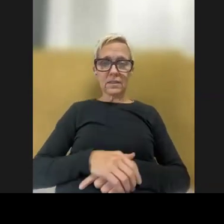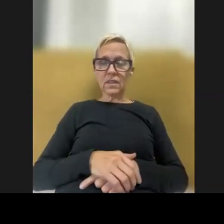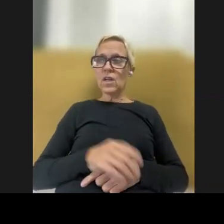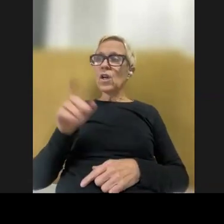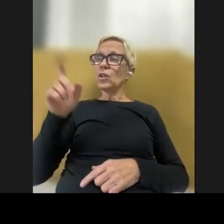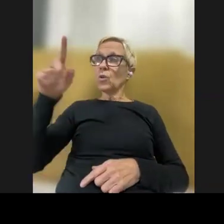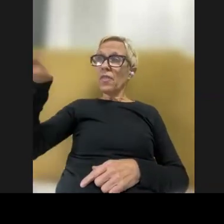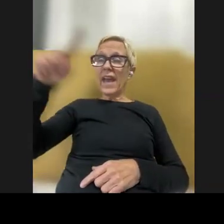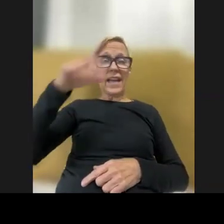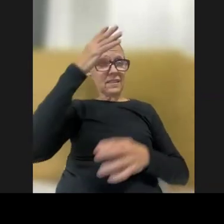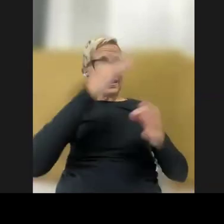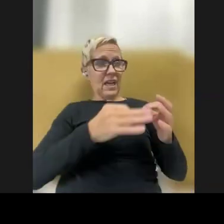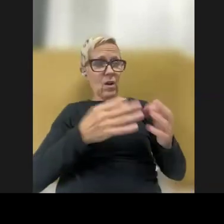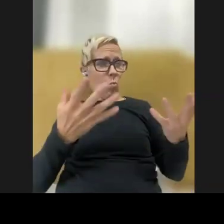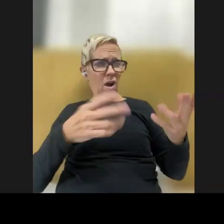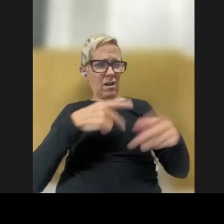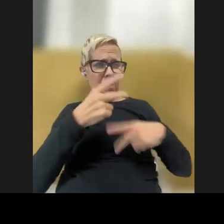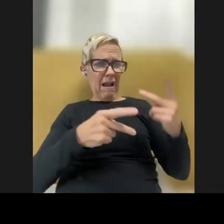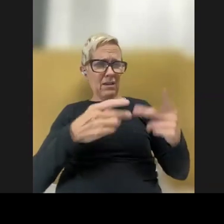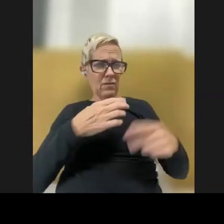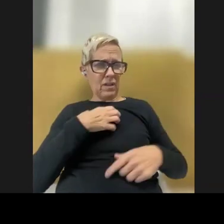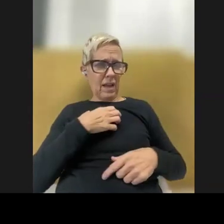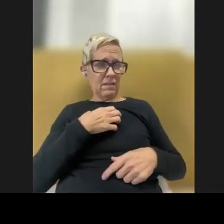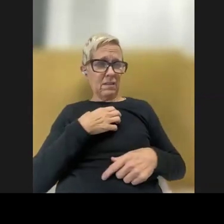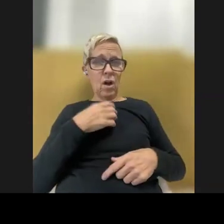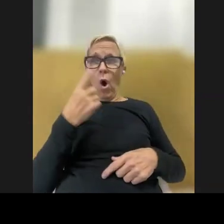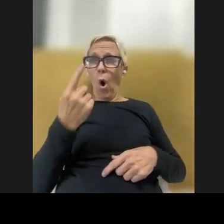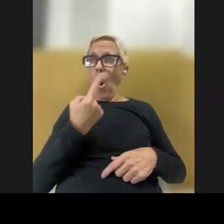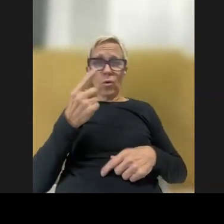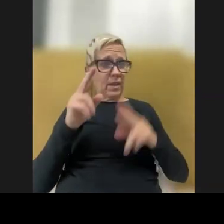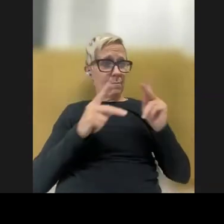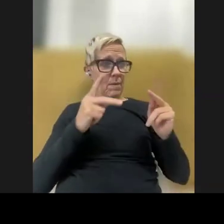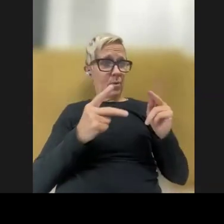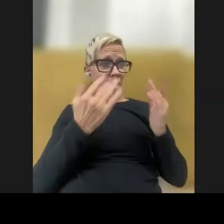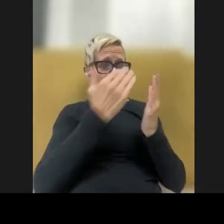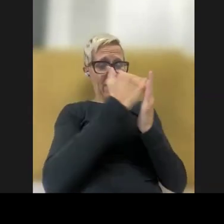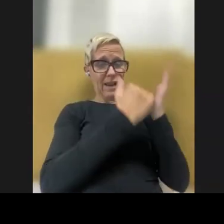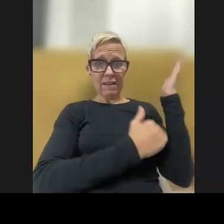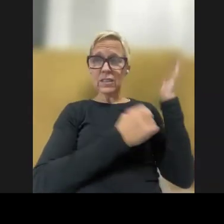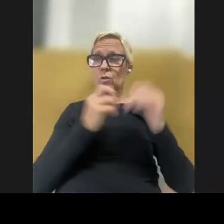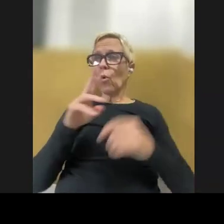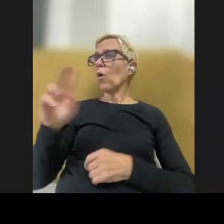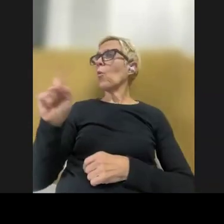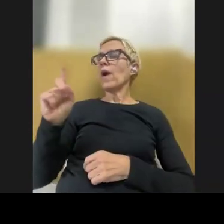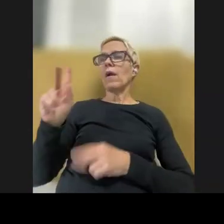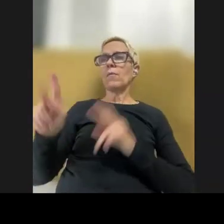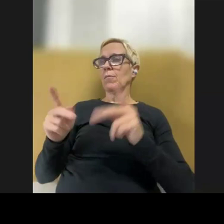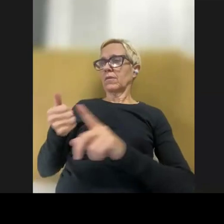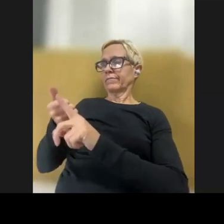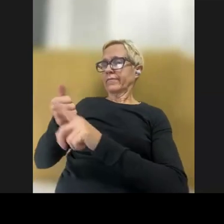And so, those complaints came from the majority of them came from rural Kansas. They had to what kind of complaint they were looking at. For sure not just looking a waiting list.